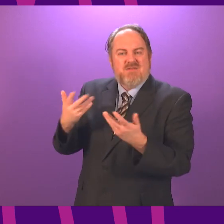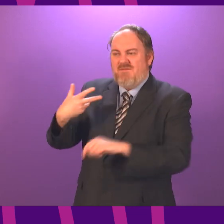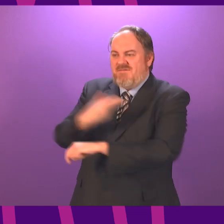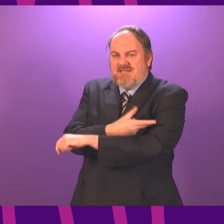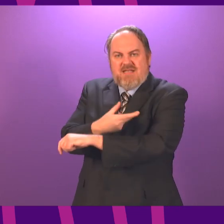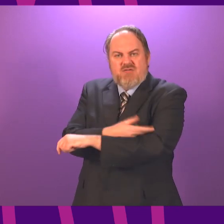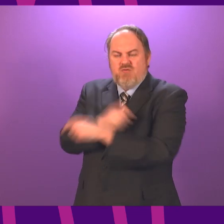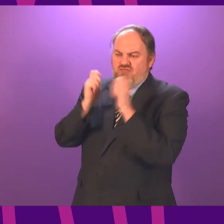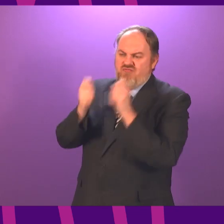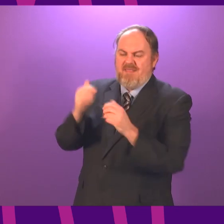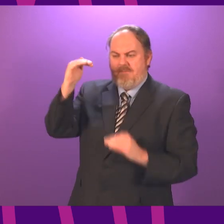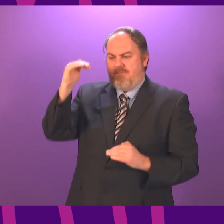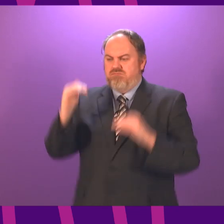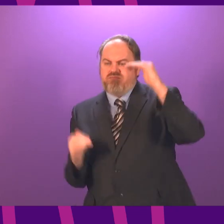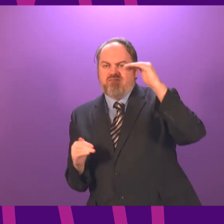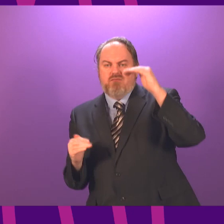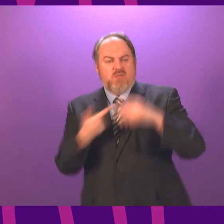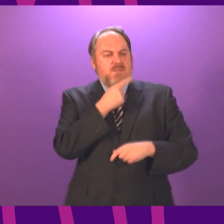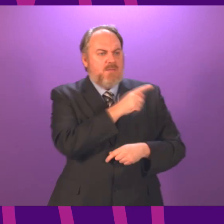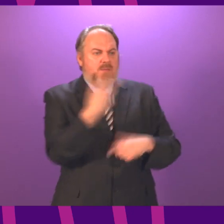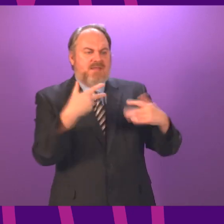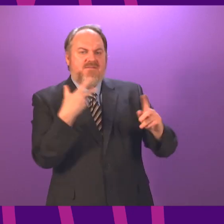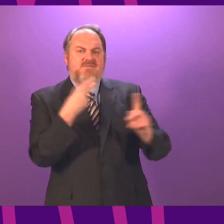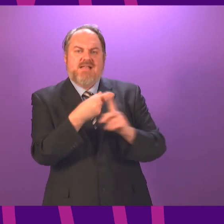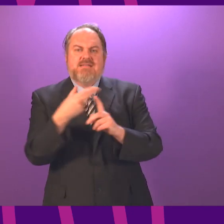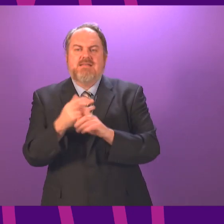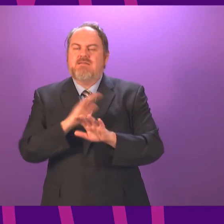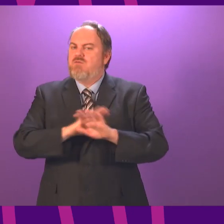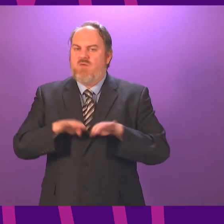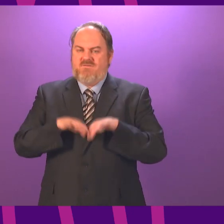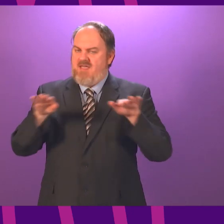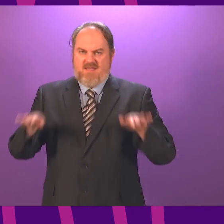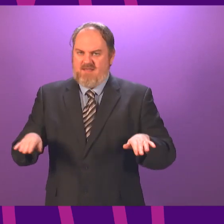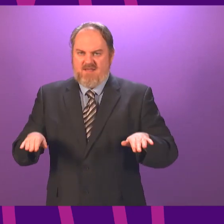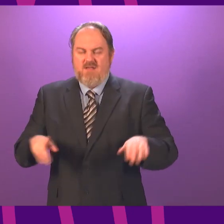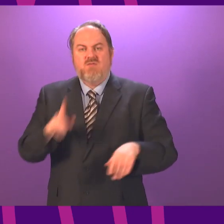the way that Patrick Harvie set out. That illustrates why we have to take care. We have